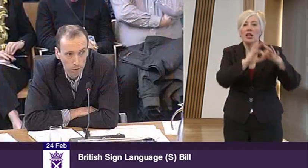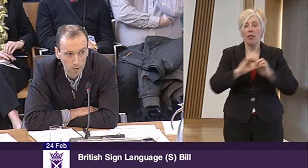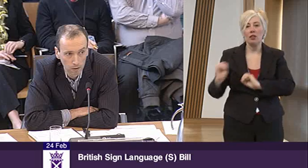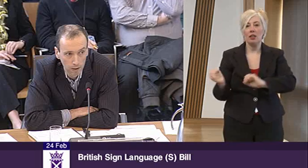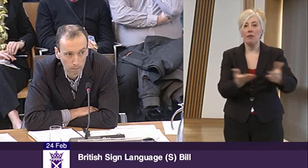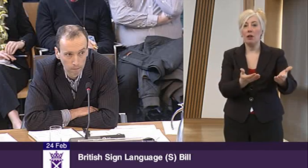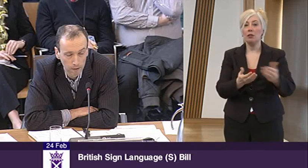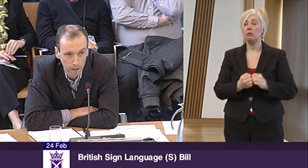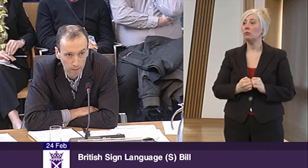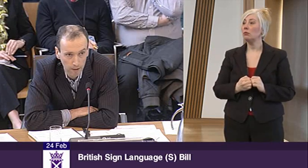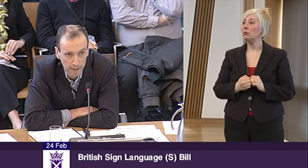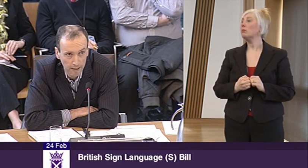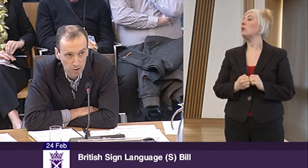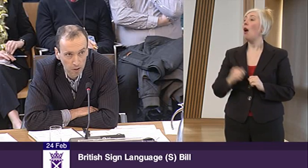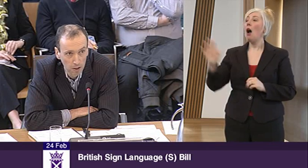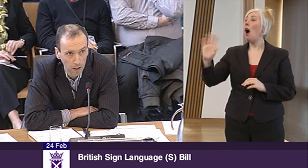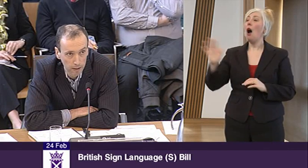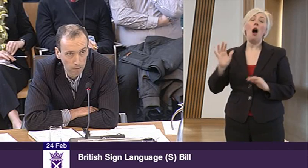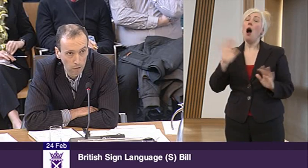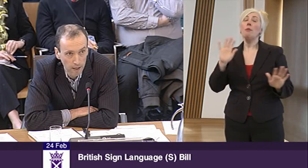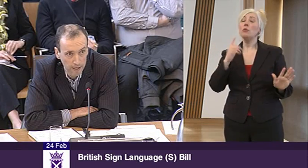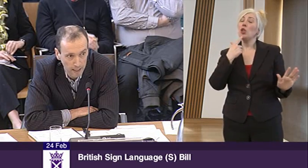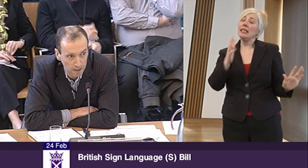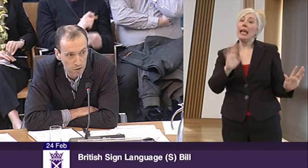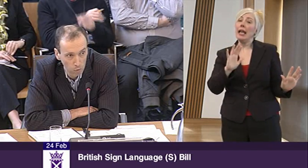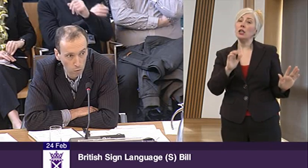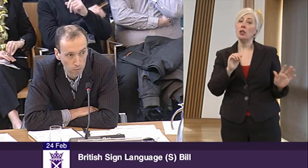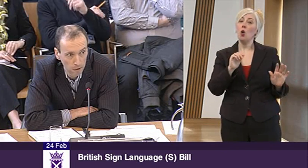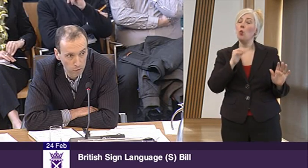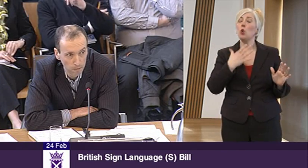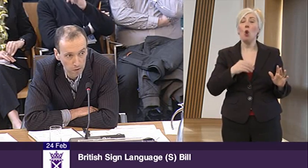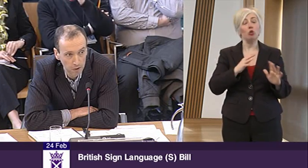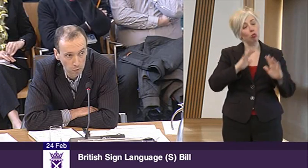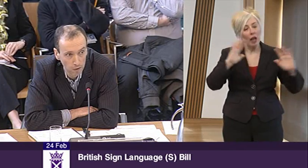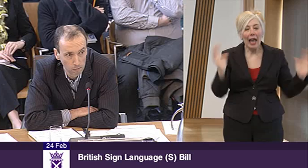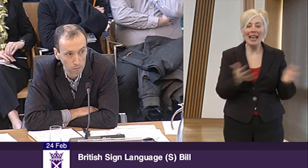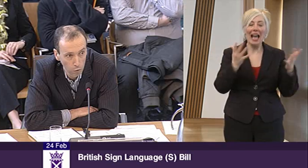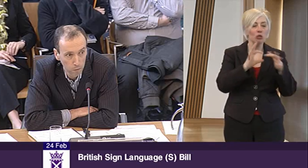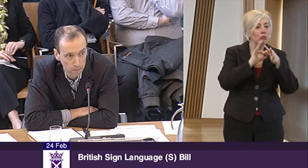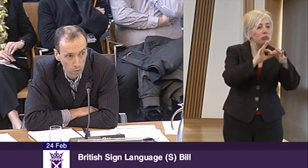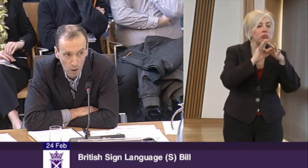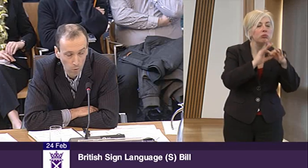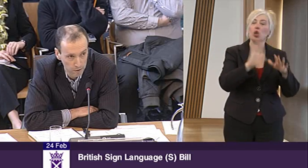Robert Nicol: We are not arguing against enhanced local accountability so that local people,